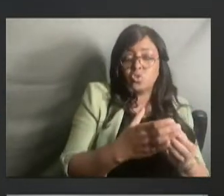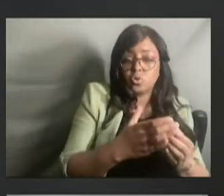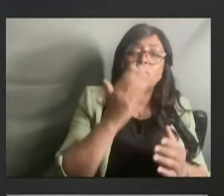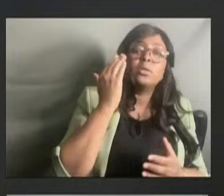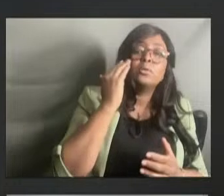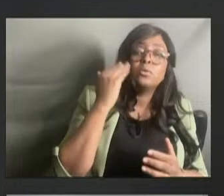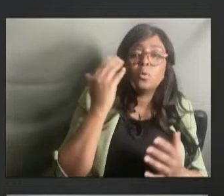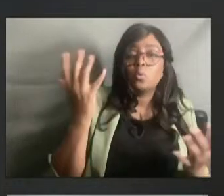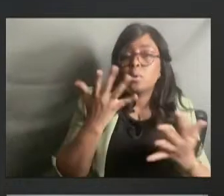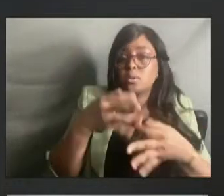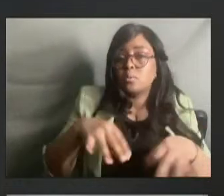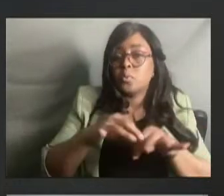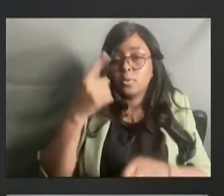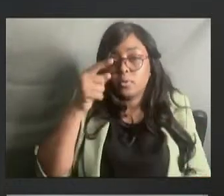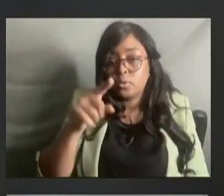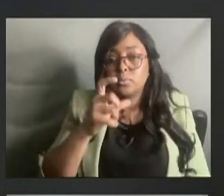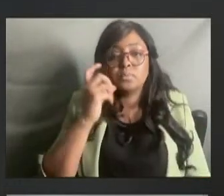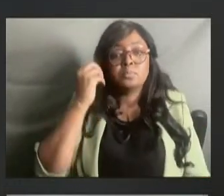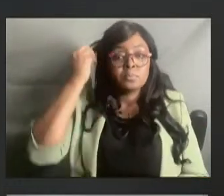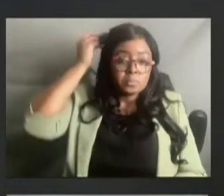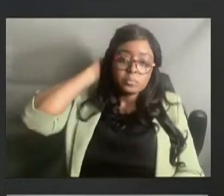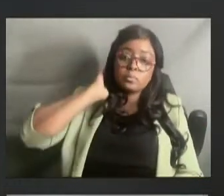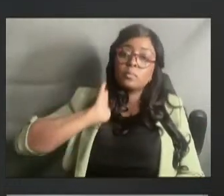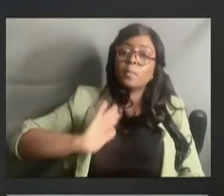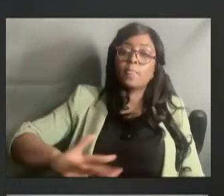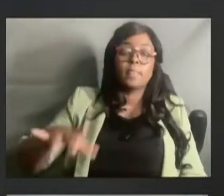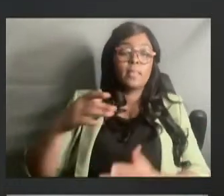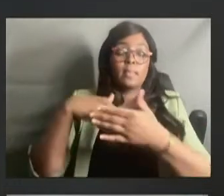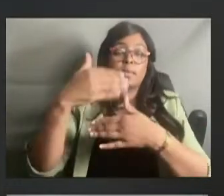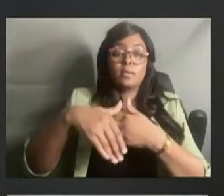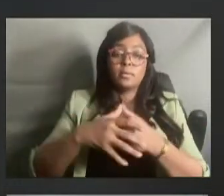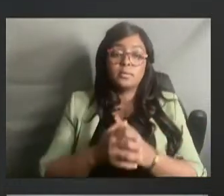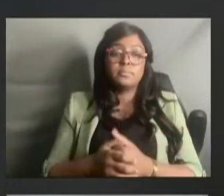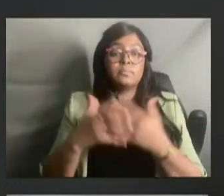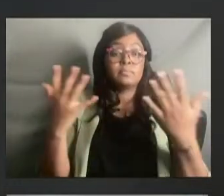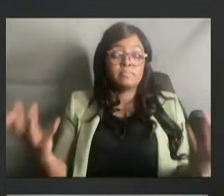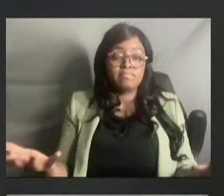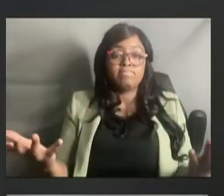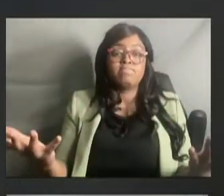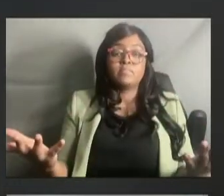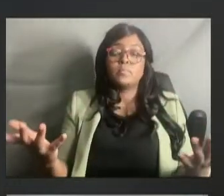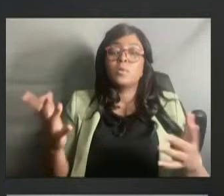you make your state delegation